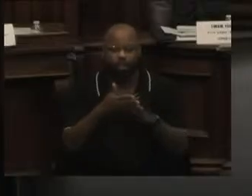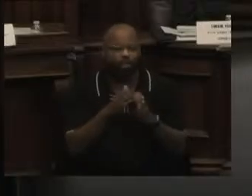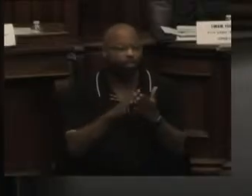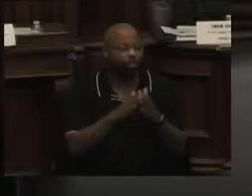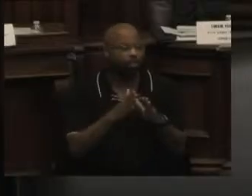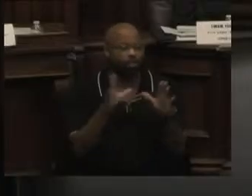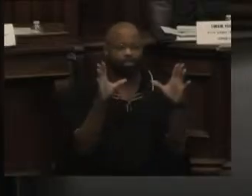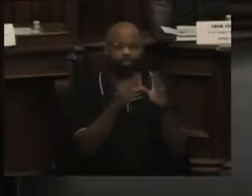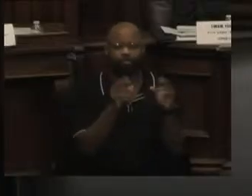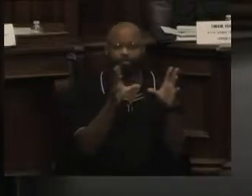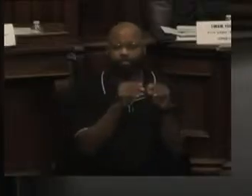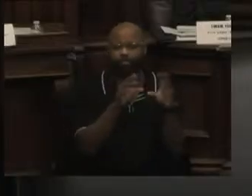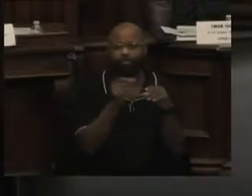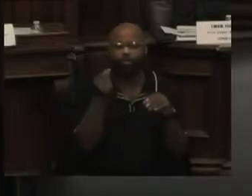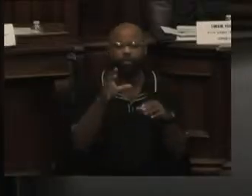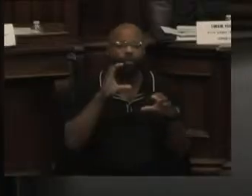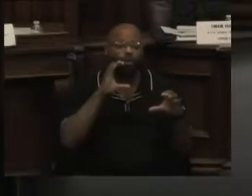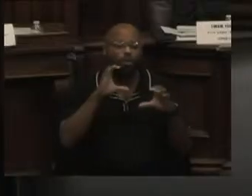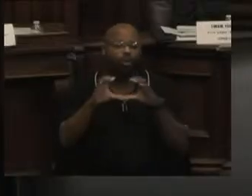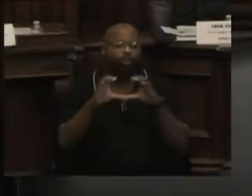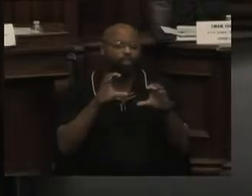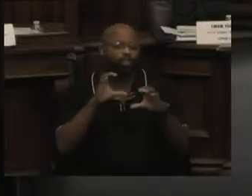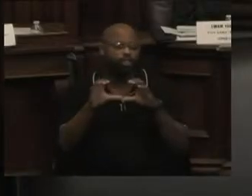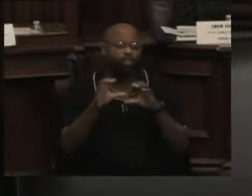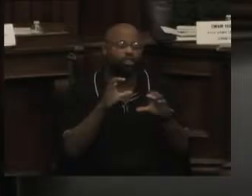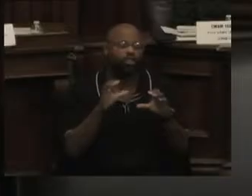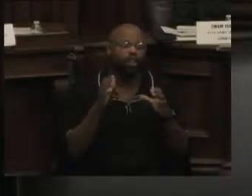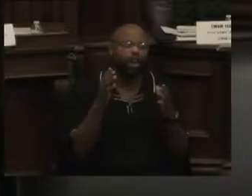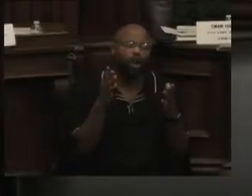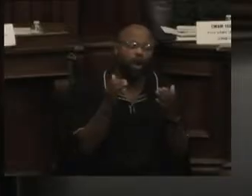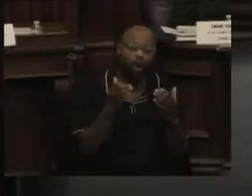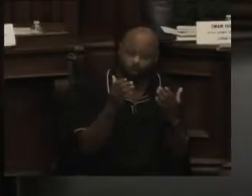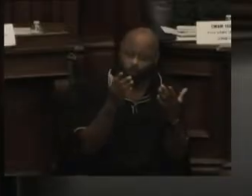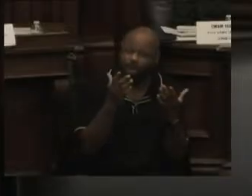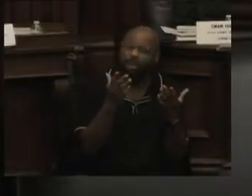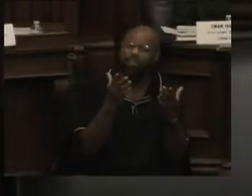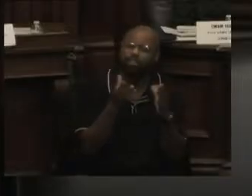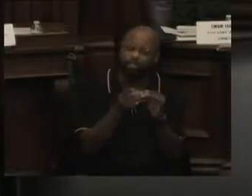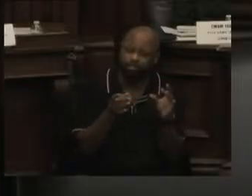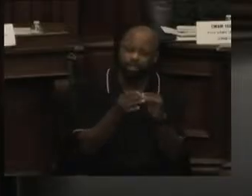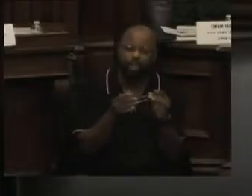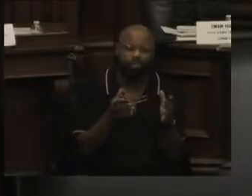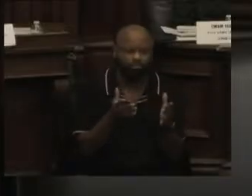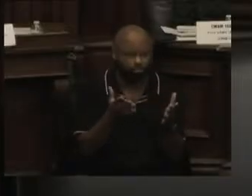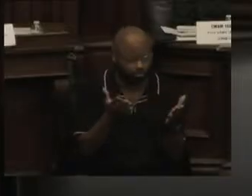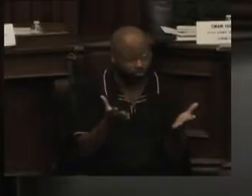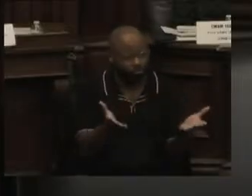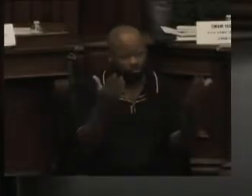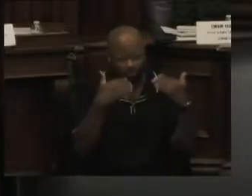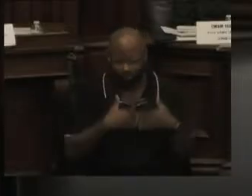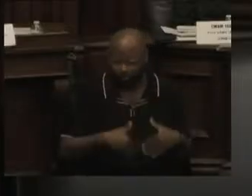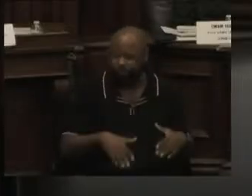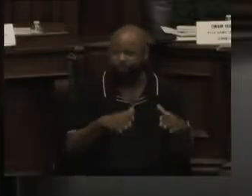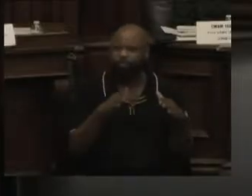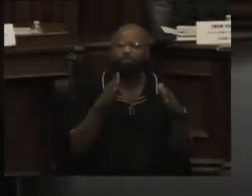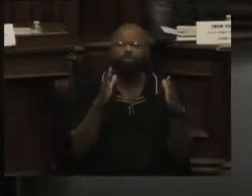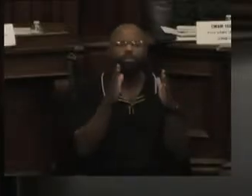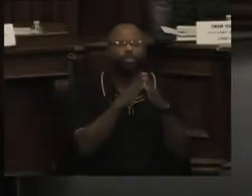ourselves. So as we engage in community townhouses or